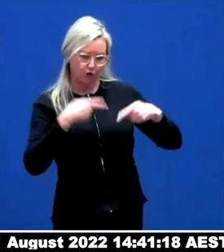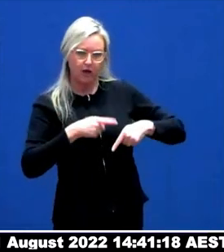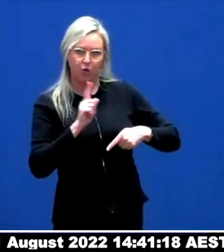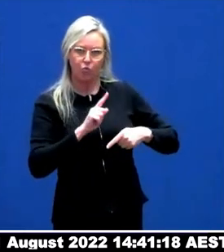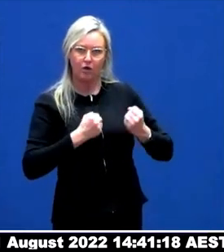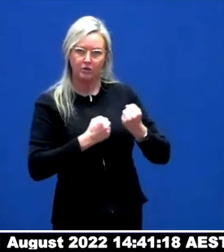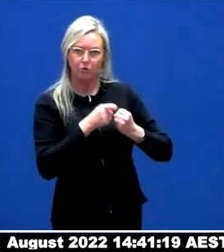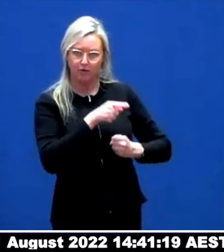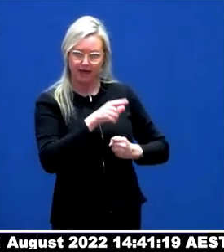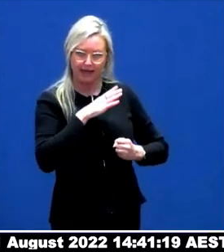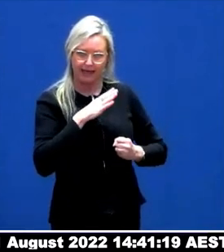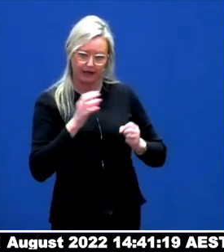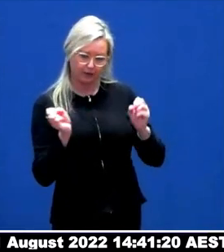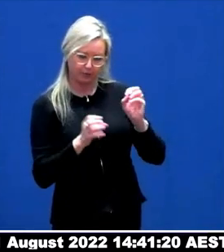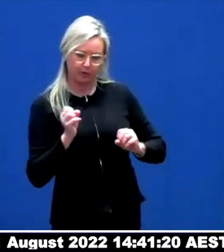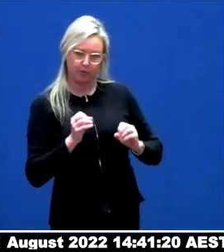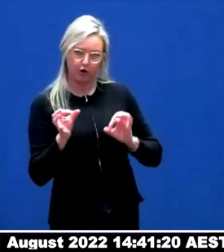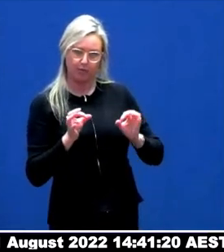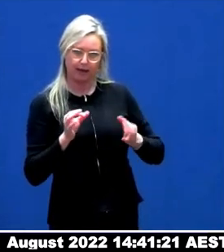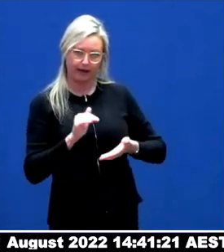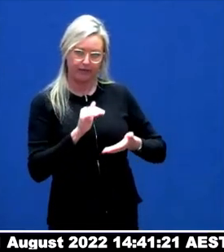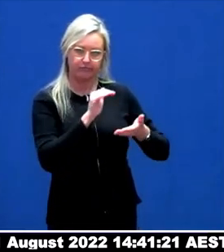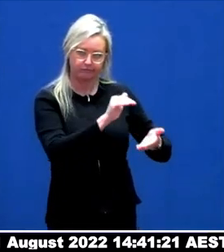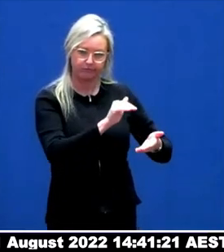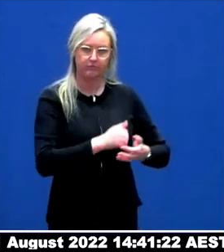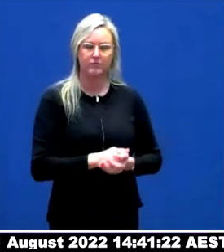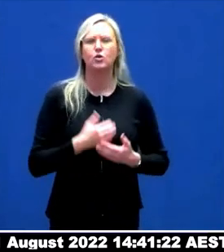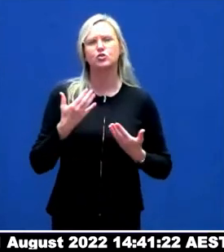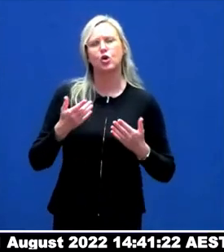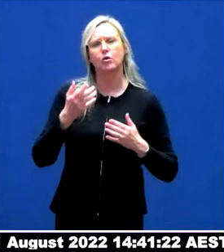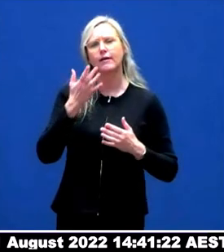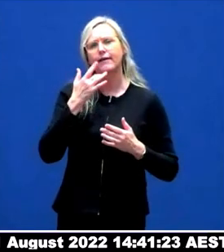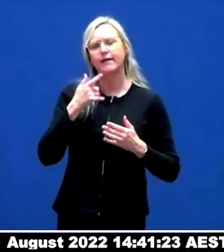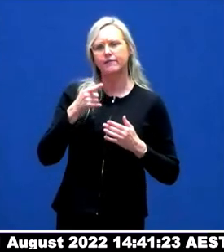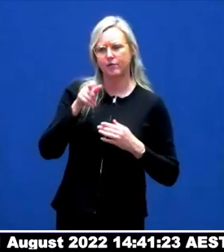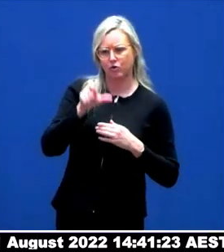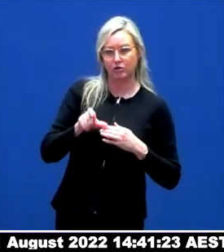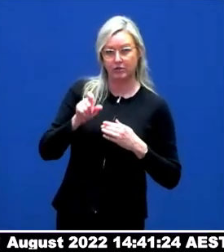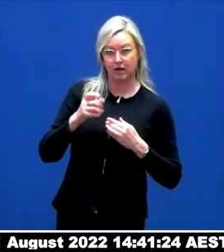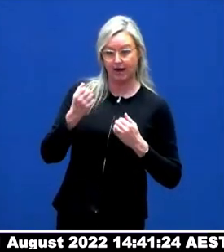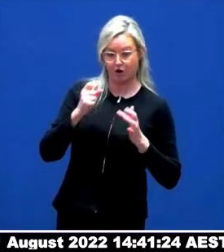So if a participant gets approved for an ILO but there's no provider available